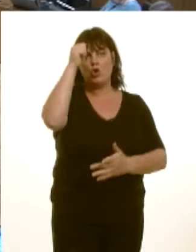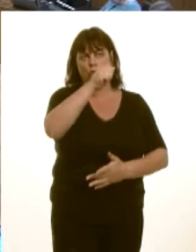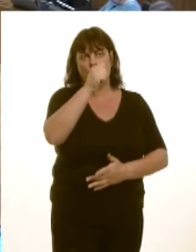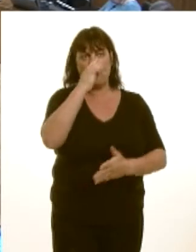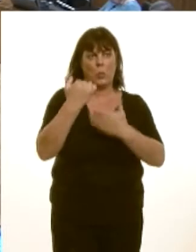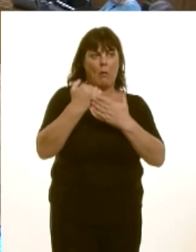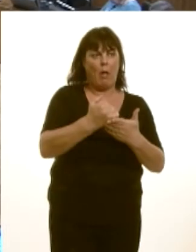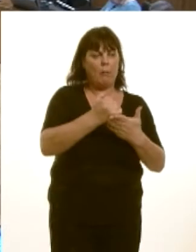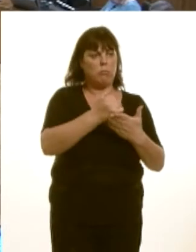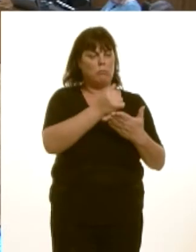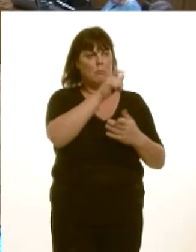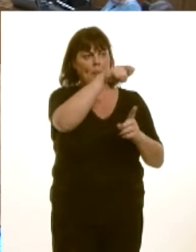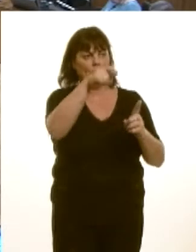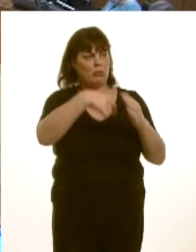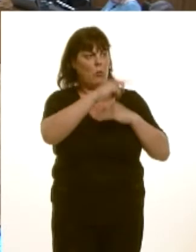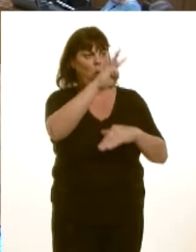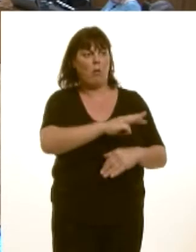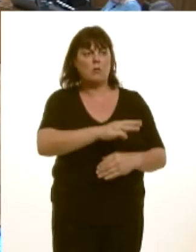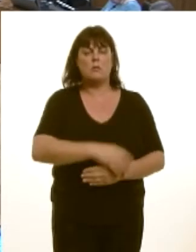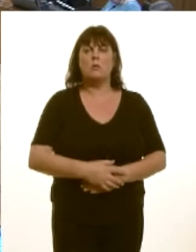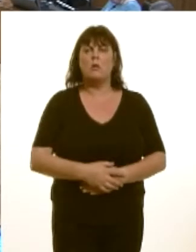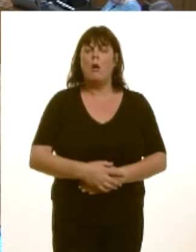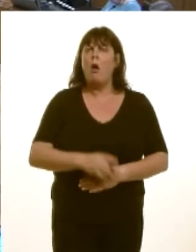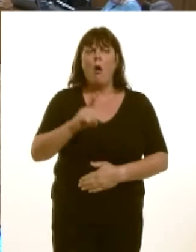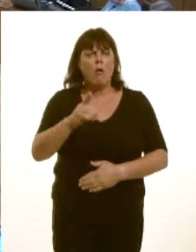Carwyn Jones: If a response has not been received, I will rectify that; the Minister has heard